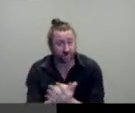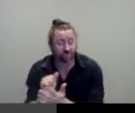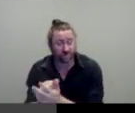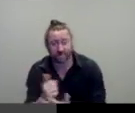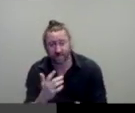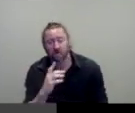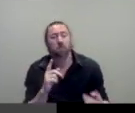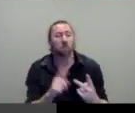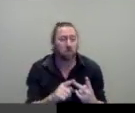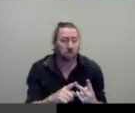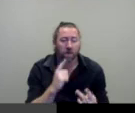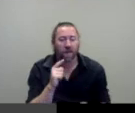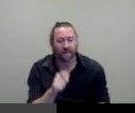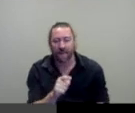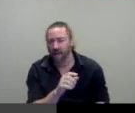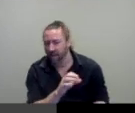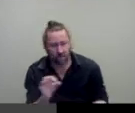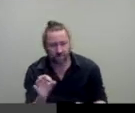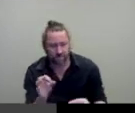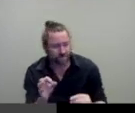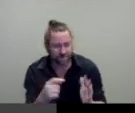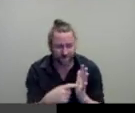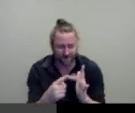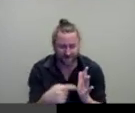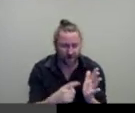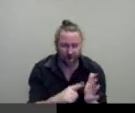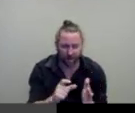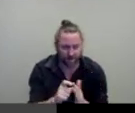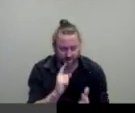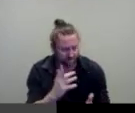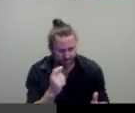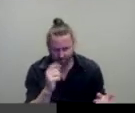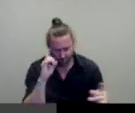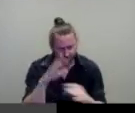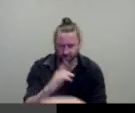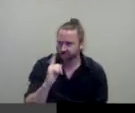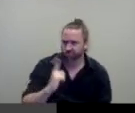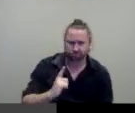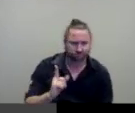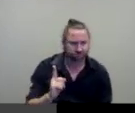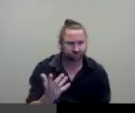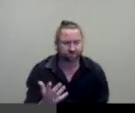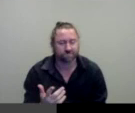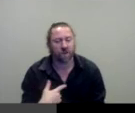isn't a pipe and this isn't titled and if you're confused that's fine let's try and unpack it now